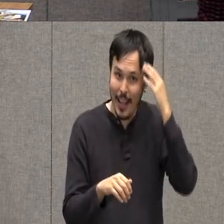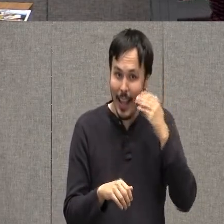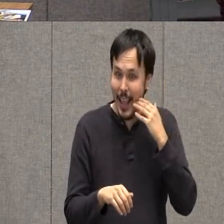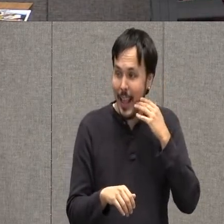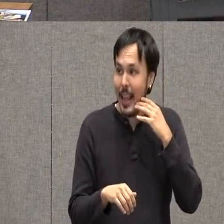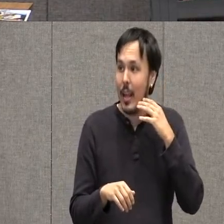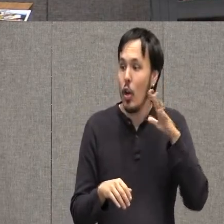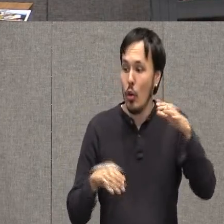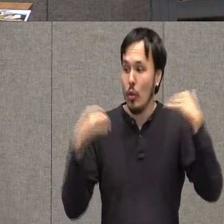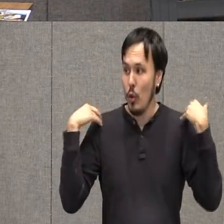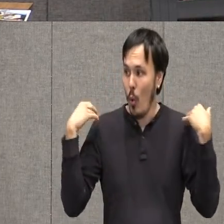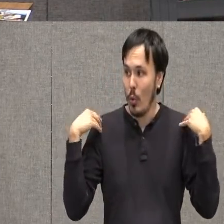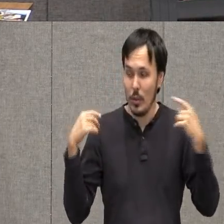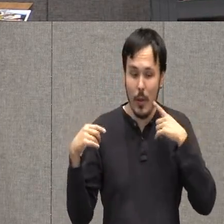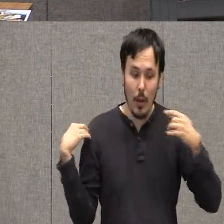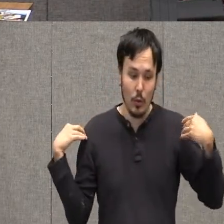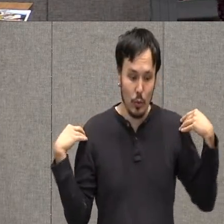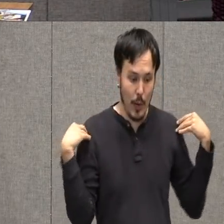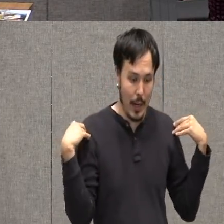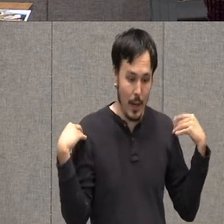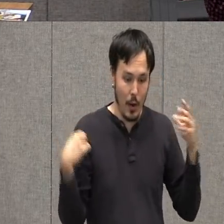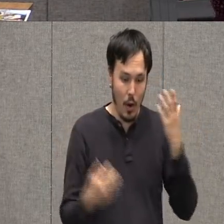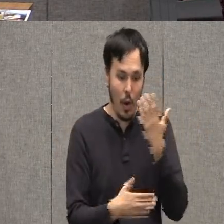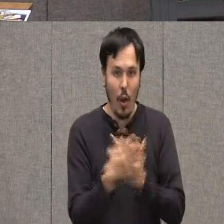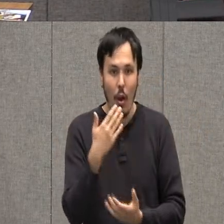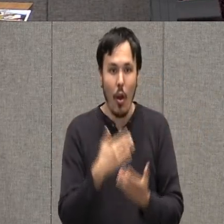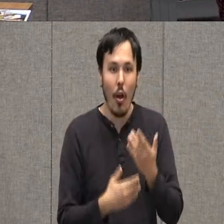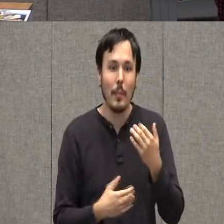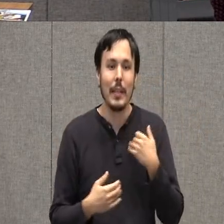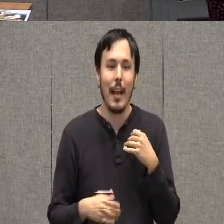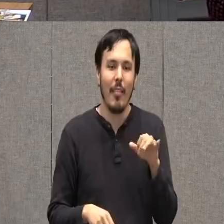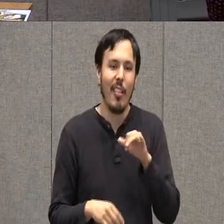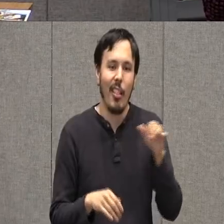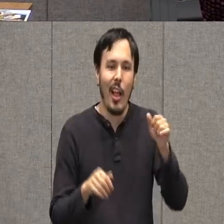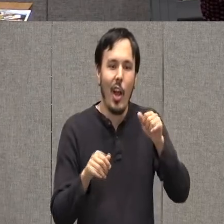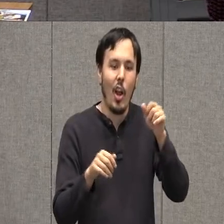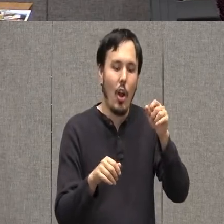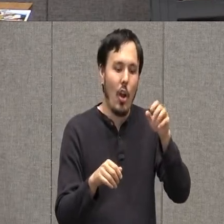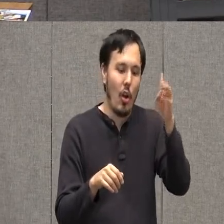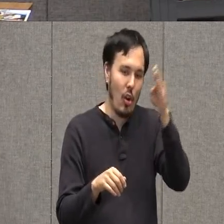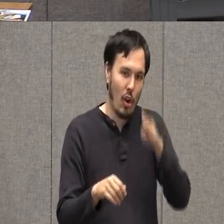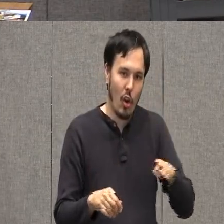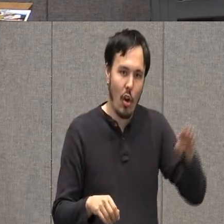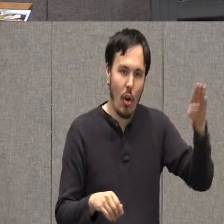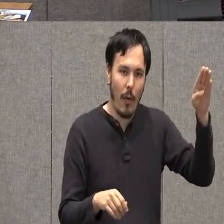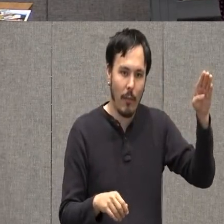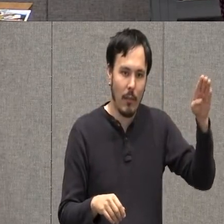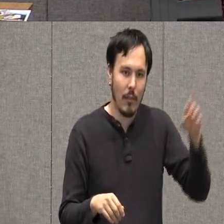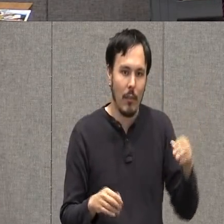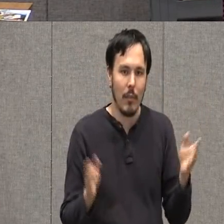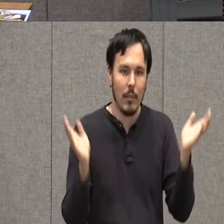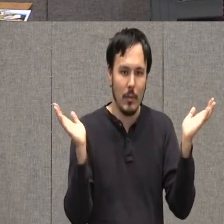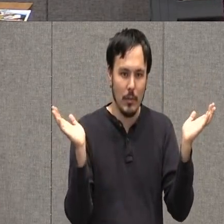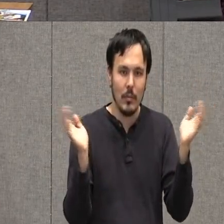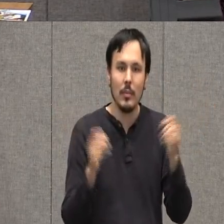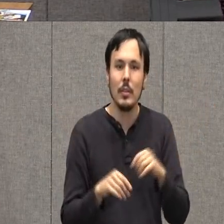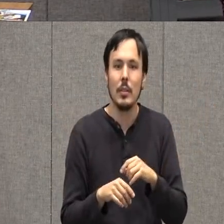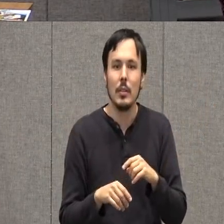Her shoulders are straight and her arms are in this curvy V thing. Her hips are straight. Thank you, she did that to be nice.